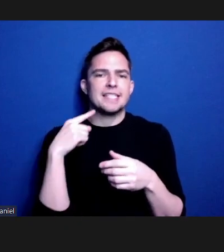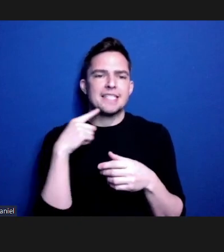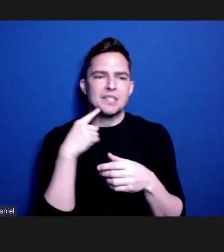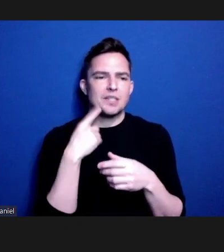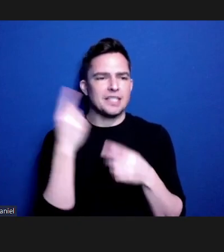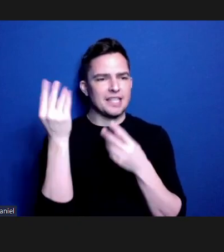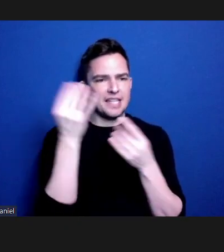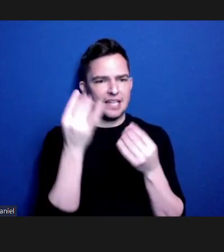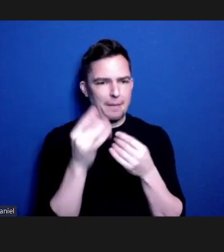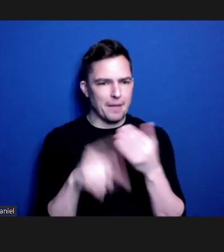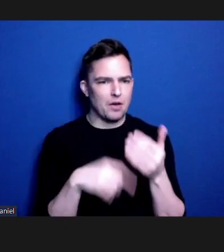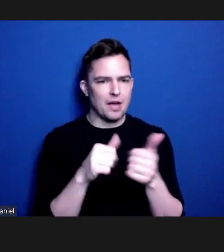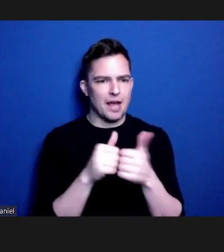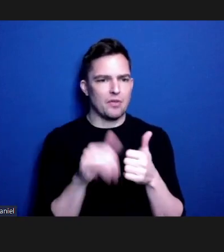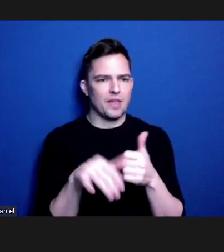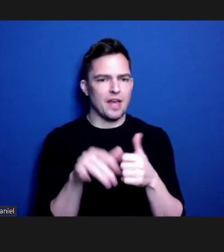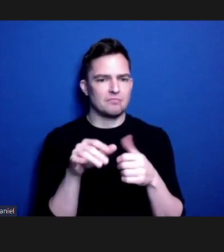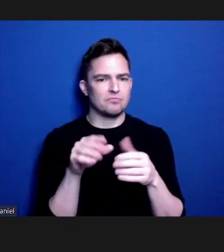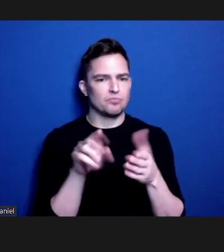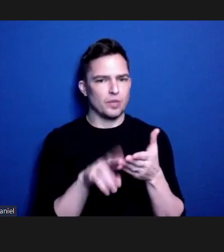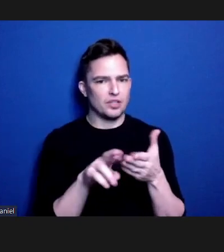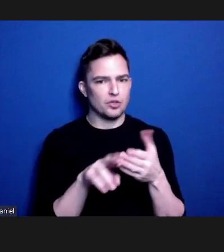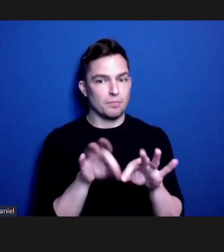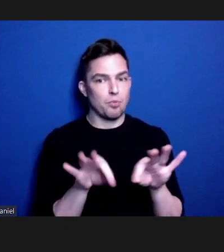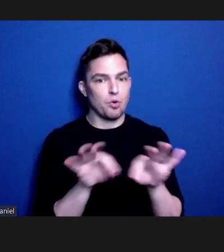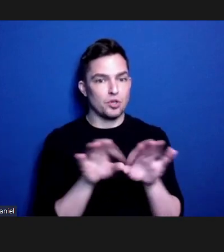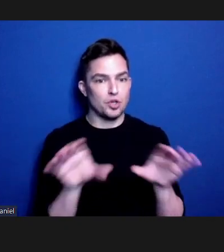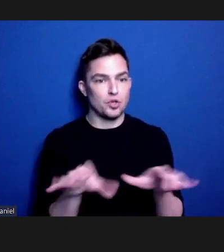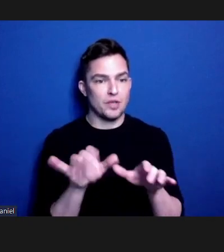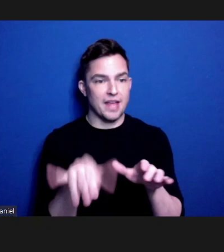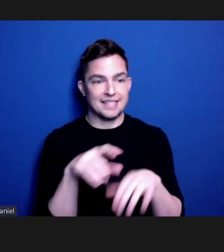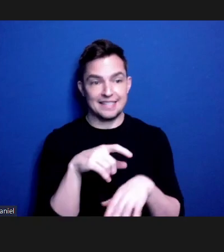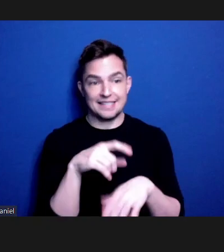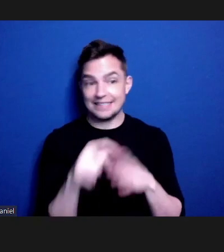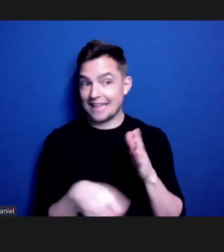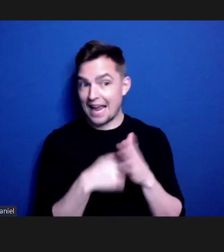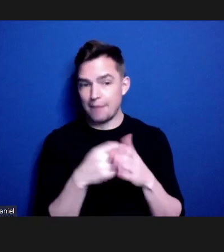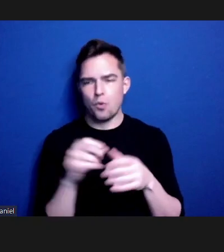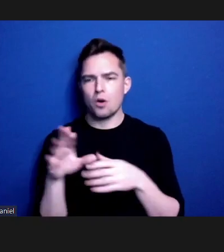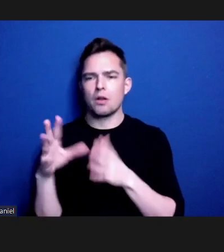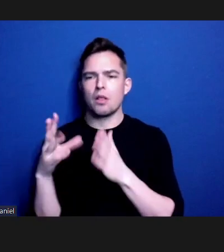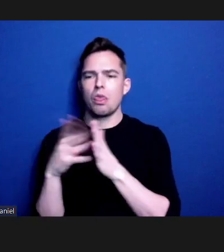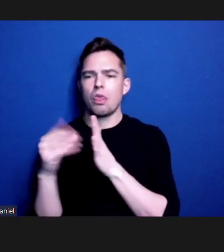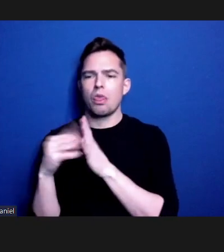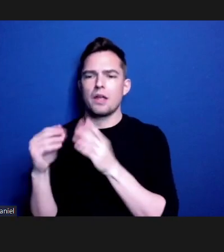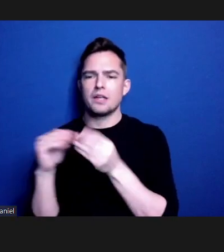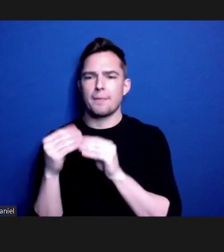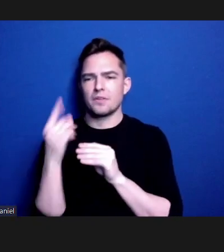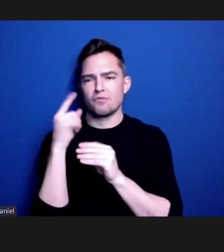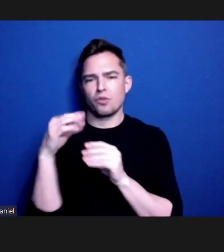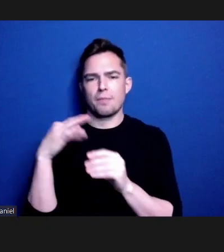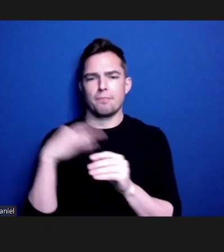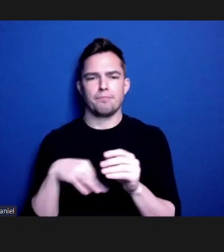important to do at that time, or if you're just replicating numbers for the sake of numbers. So thank you.